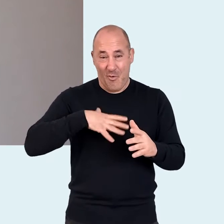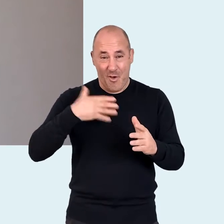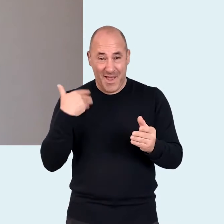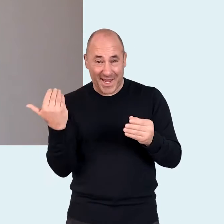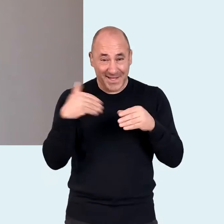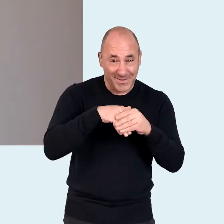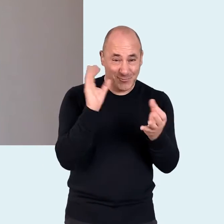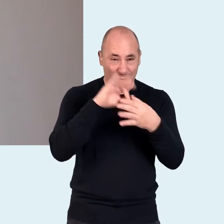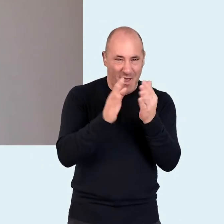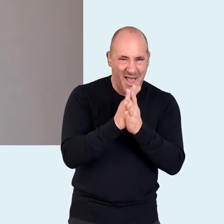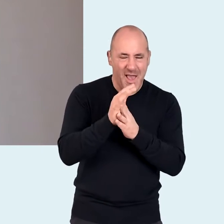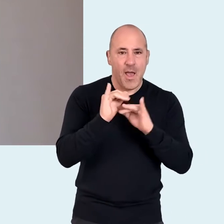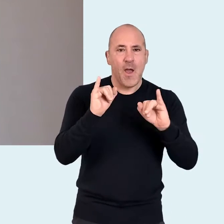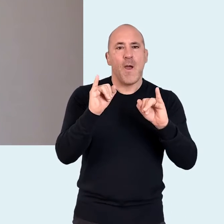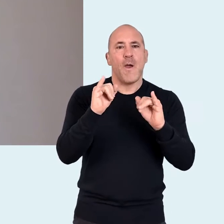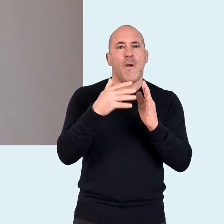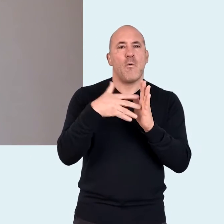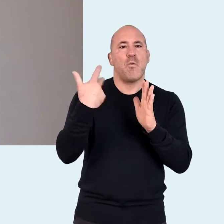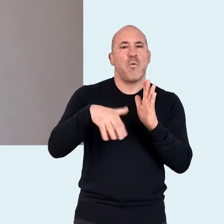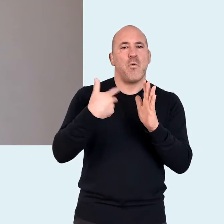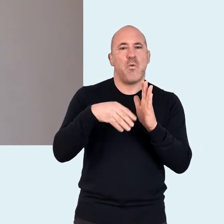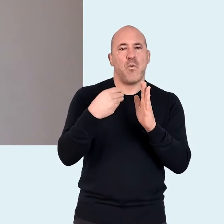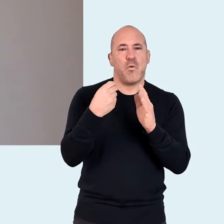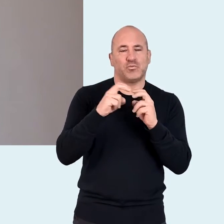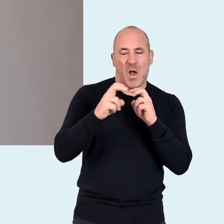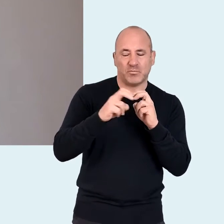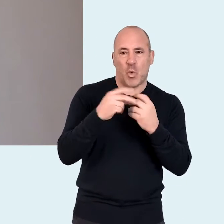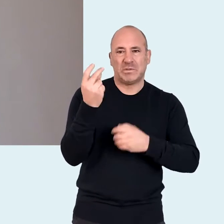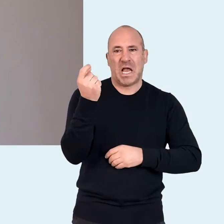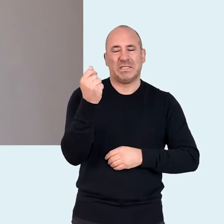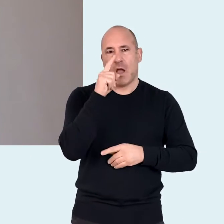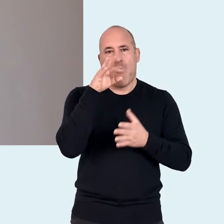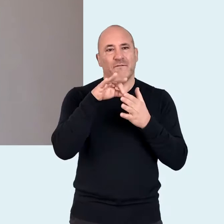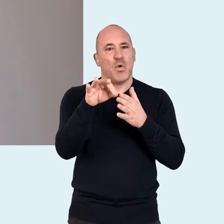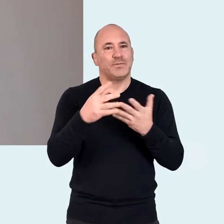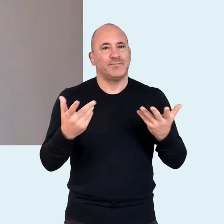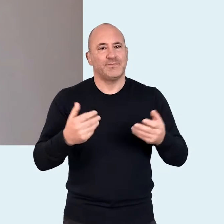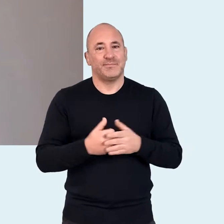may have the wish to join, but just can't afford the special transport costs or taxis.